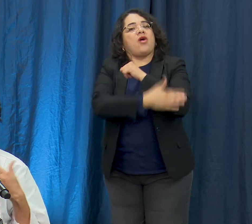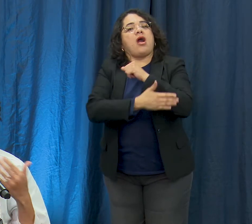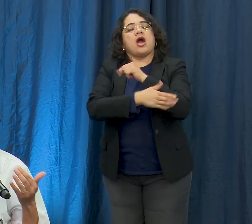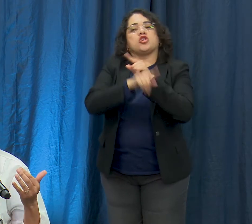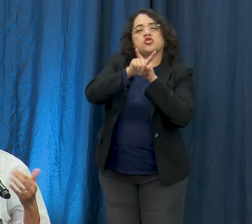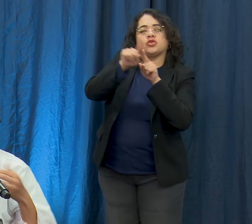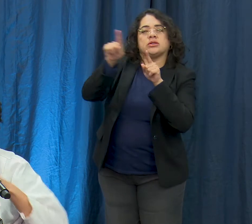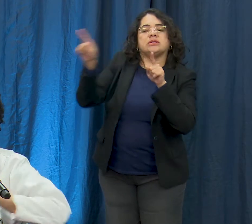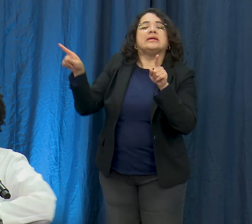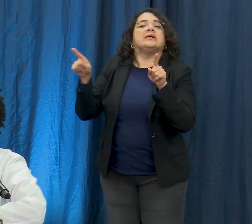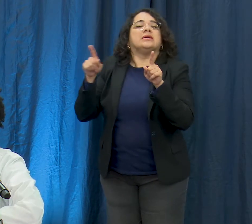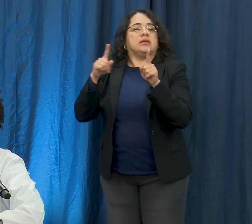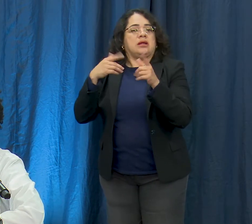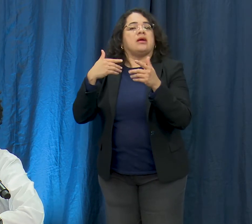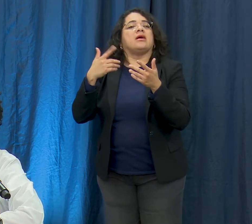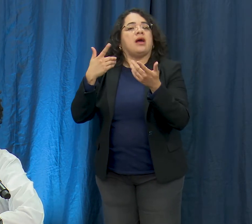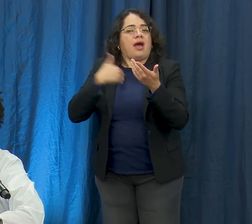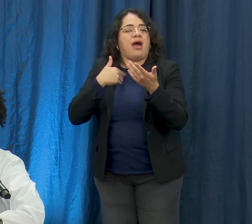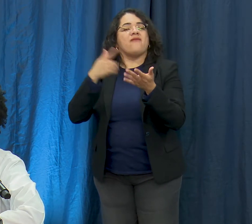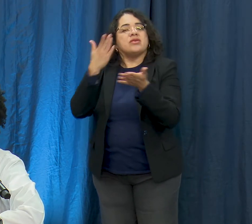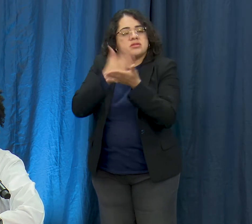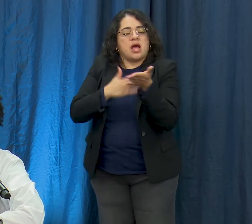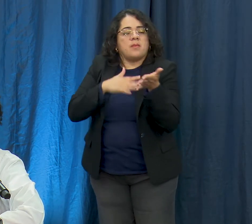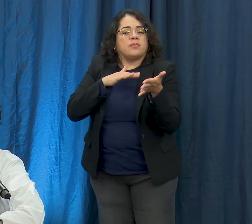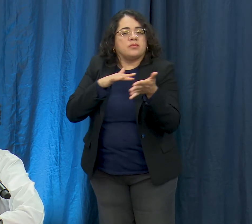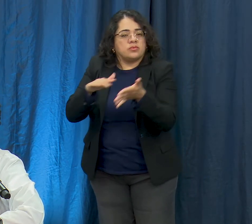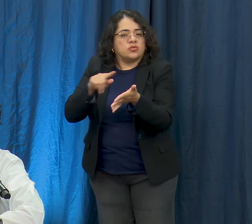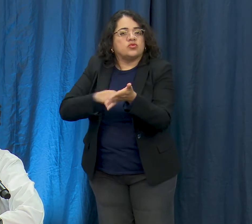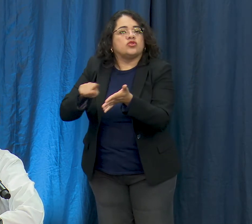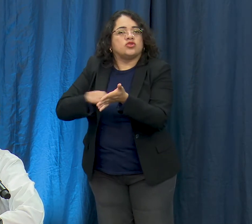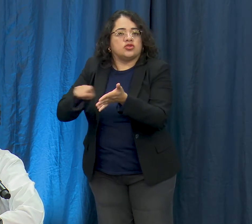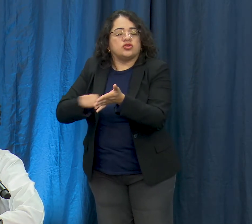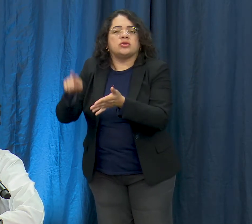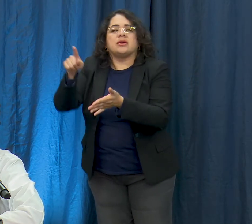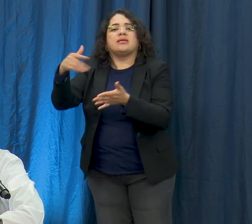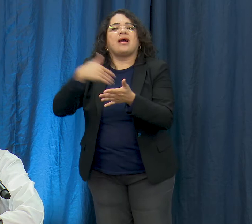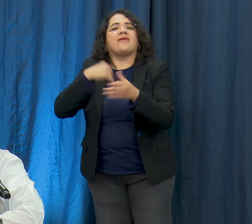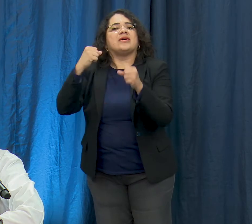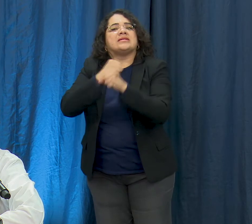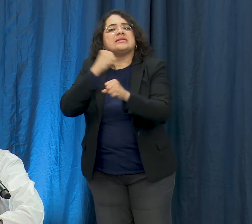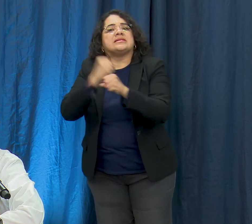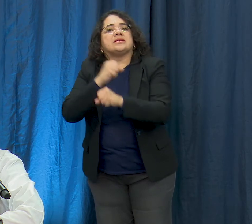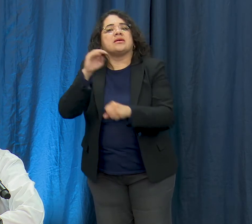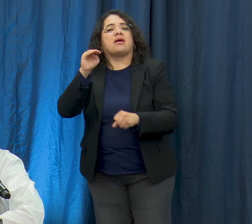effective and I don't know if it was using a lot of statistical modeling type